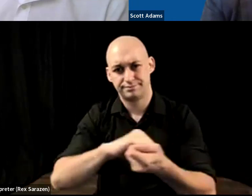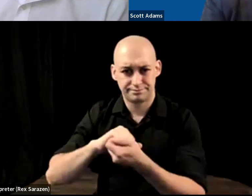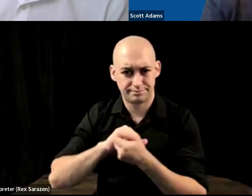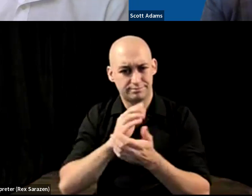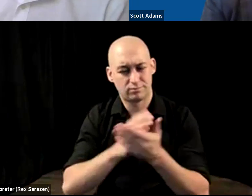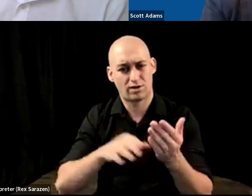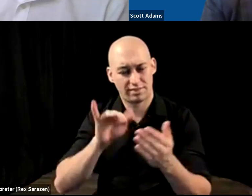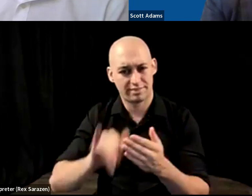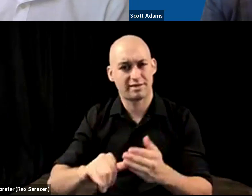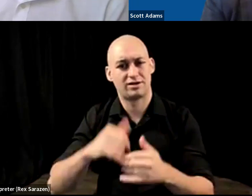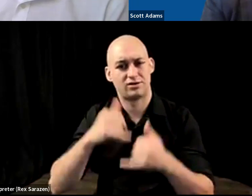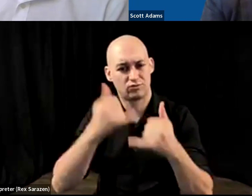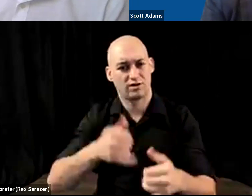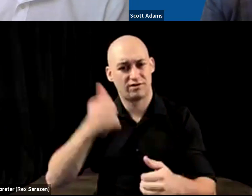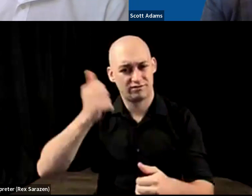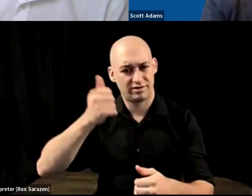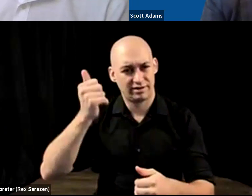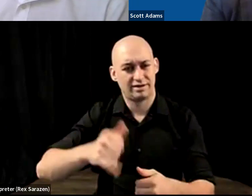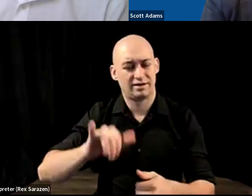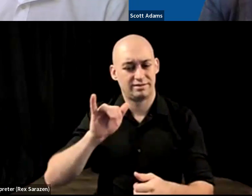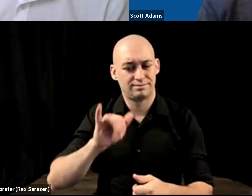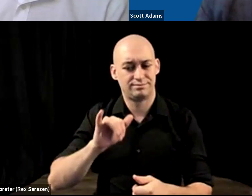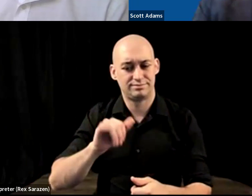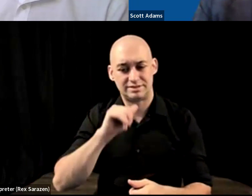actually considering the fact that with that funding, we're not competing with just people